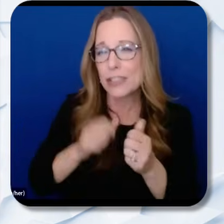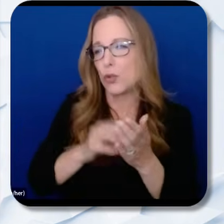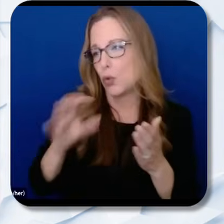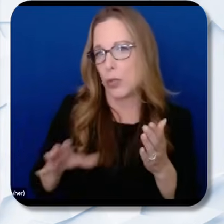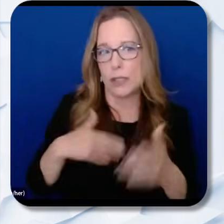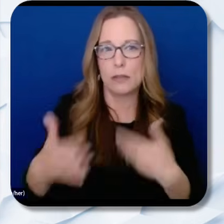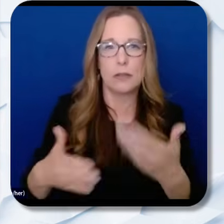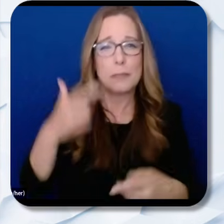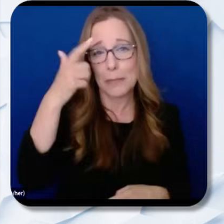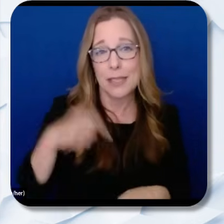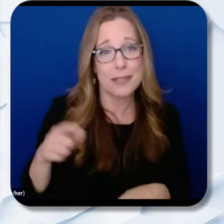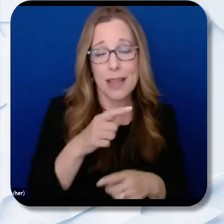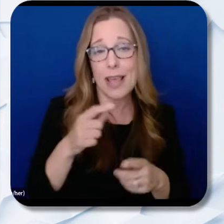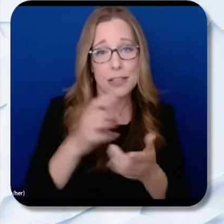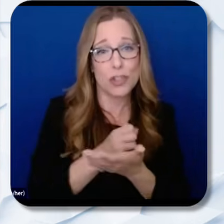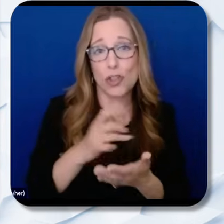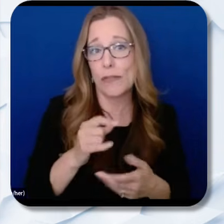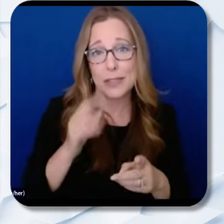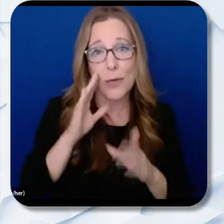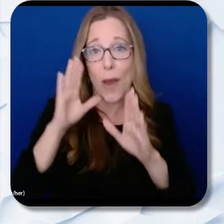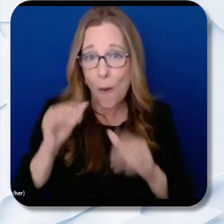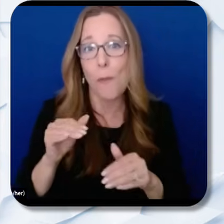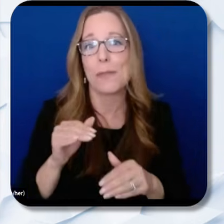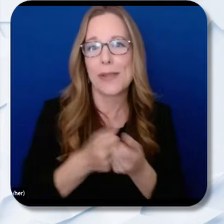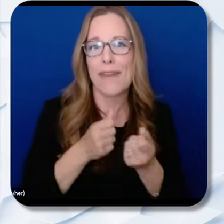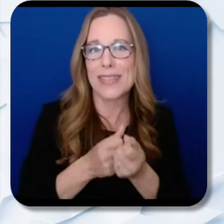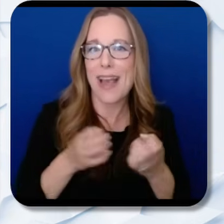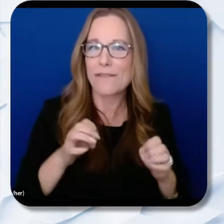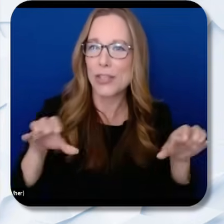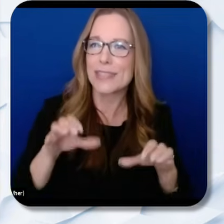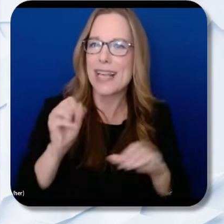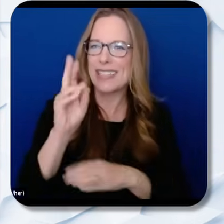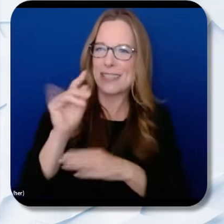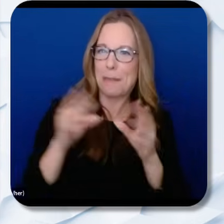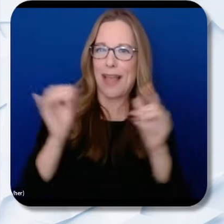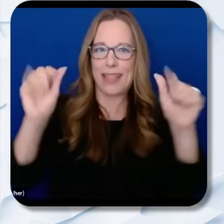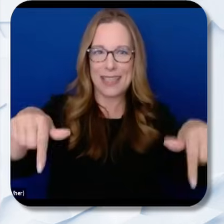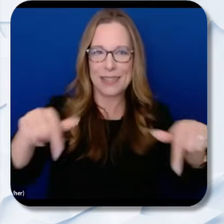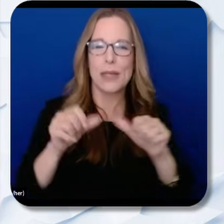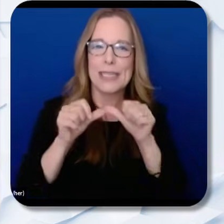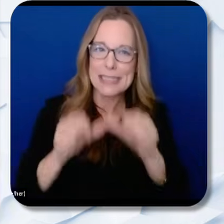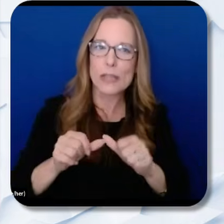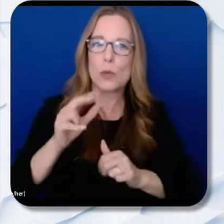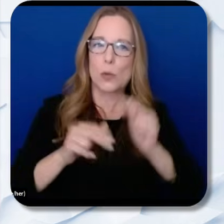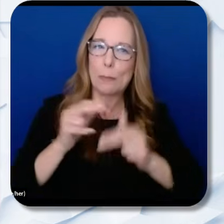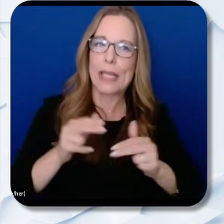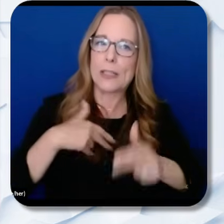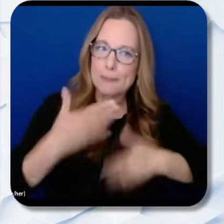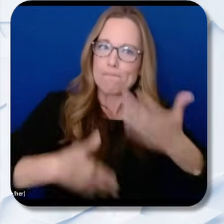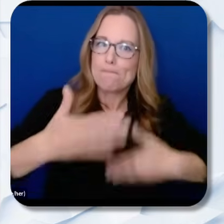because they deserve it. And so, I guess that's it. Thanks for letting me share. Appreciate it. [Eric Dunk] Great, thank you so much,